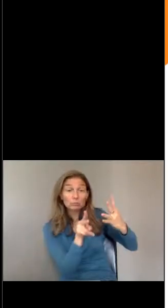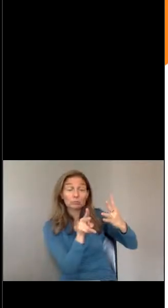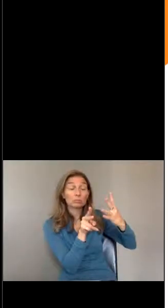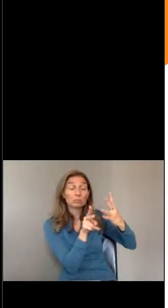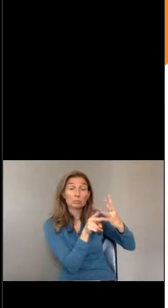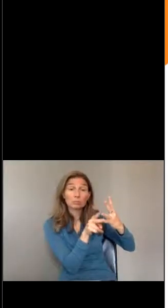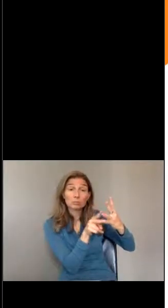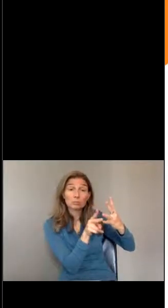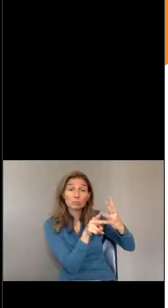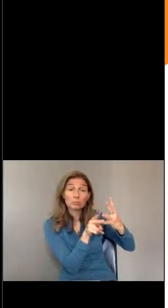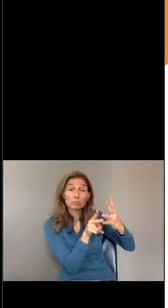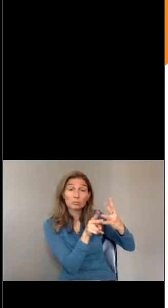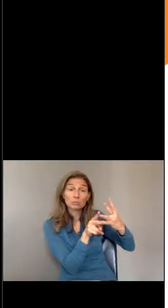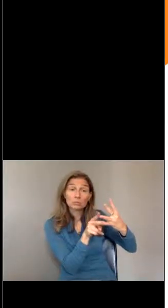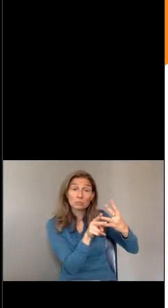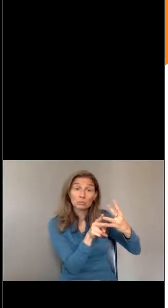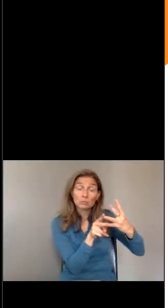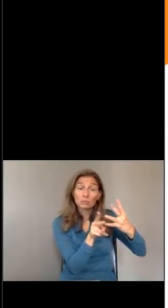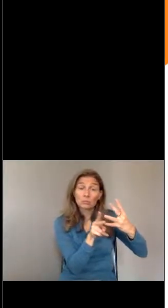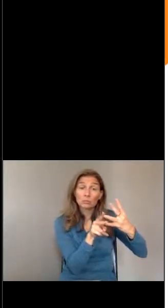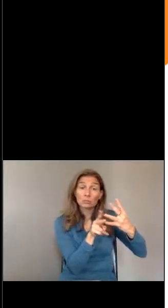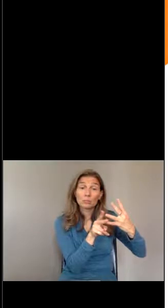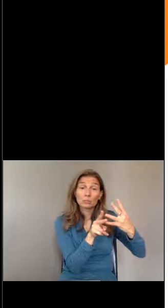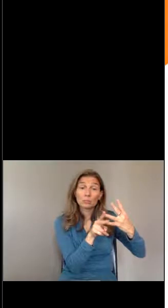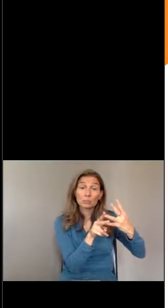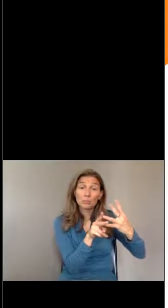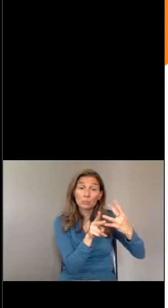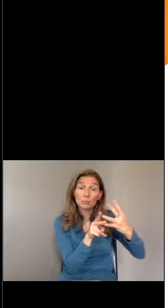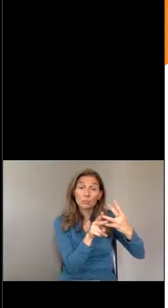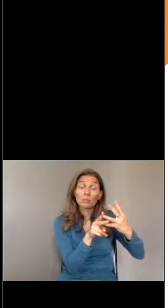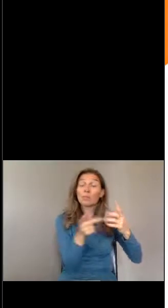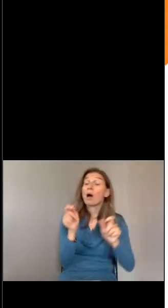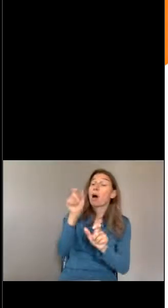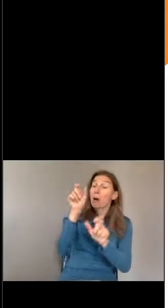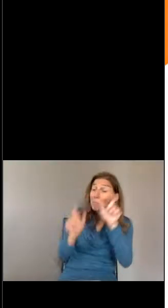they basically are geared to people who have incapacity to work,